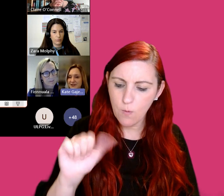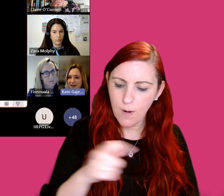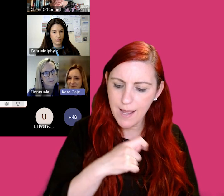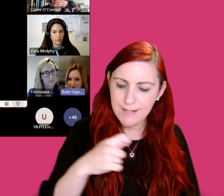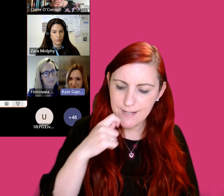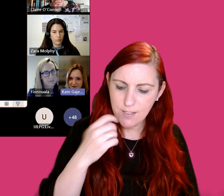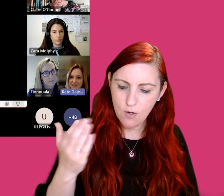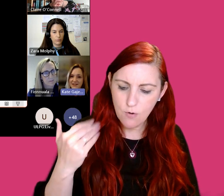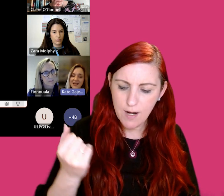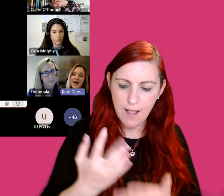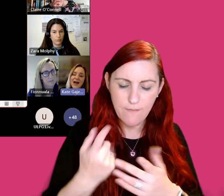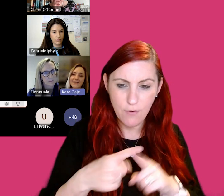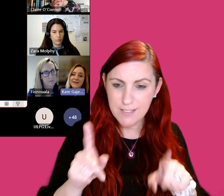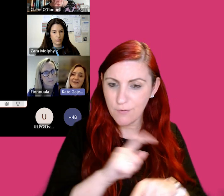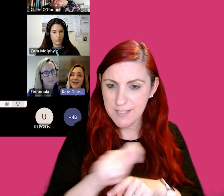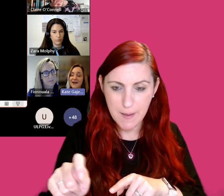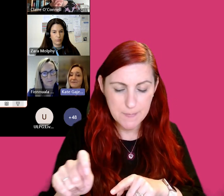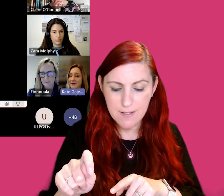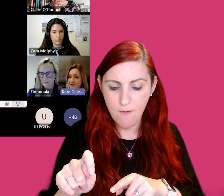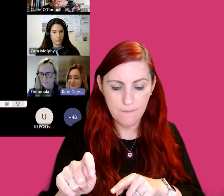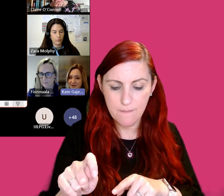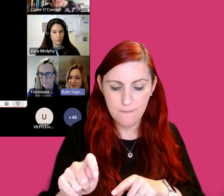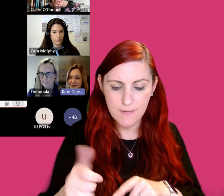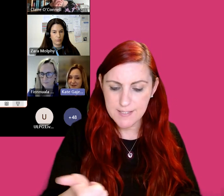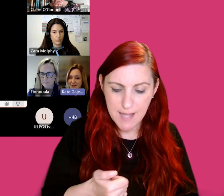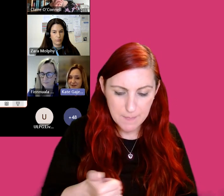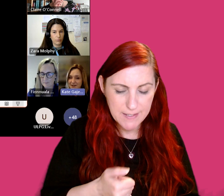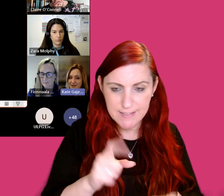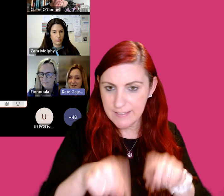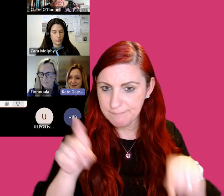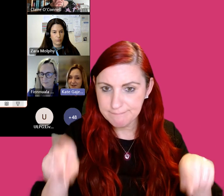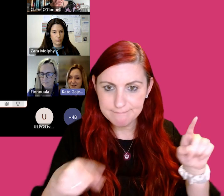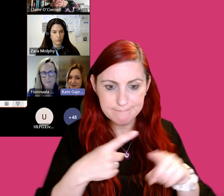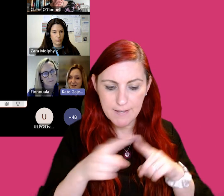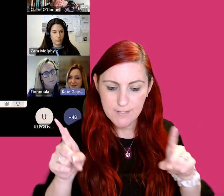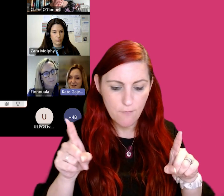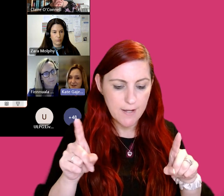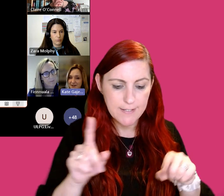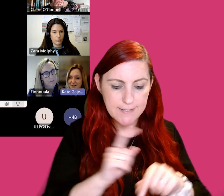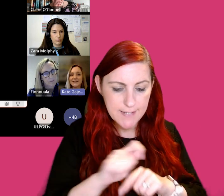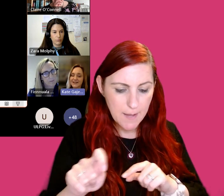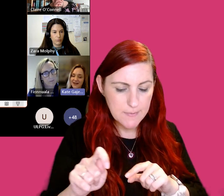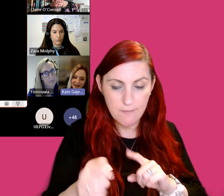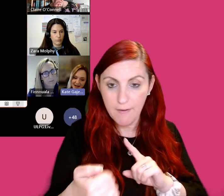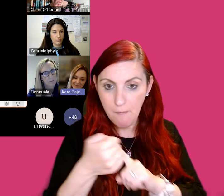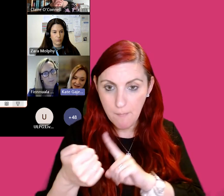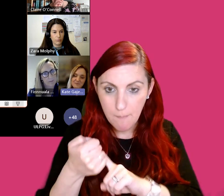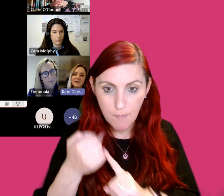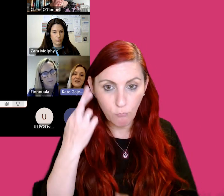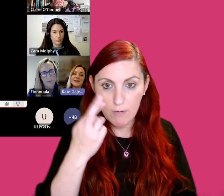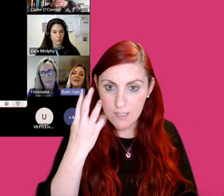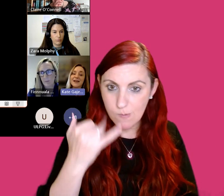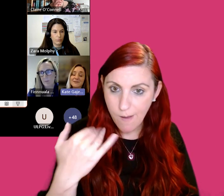different types of diabetes and they have very different um types of causes and um experiencing